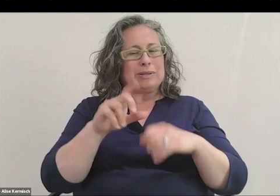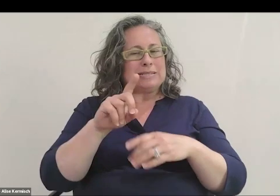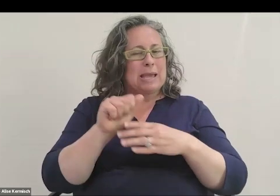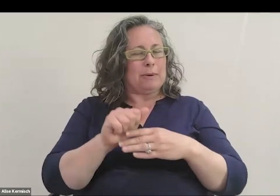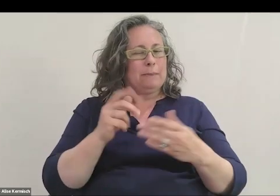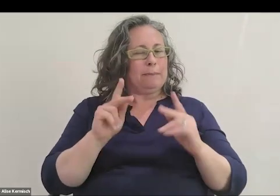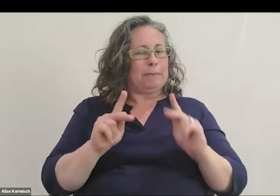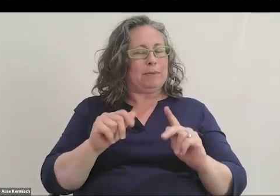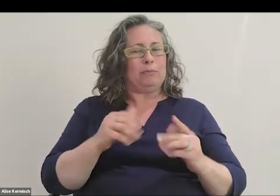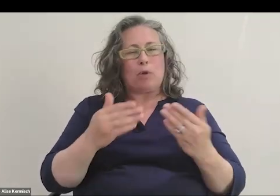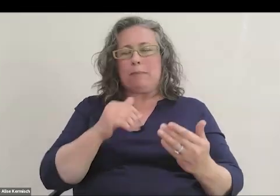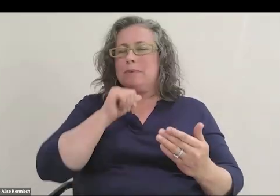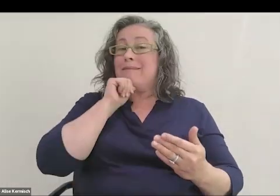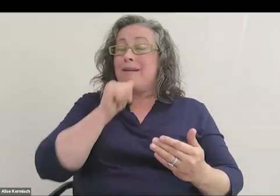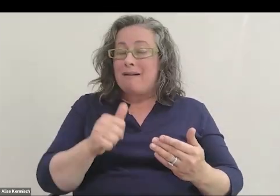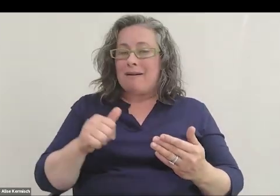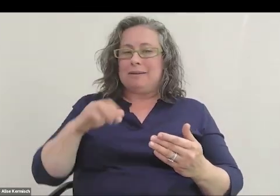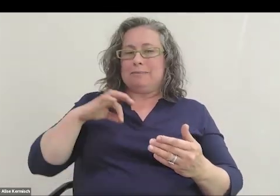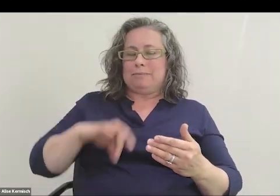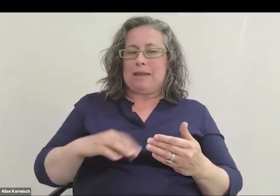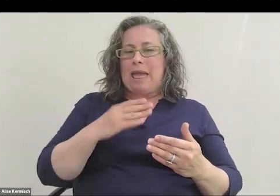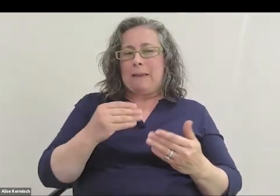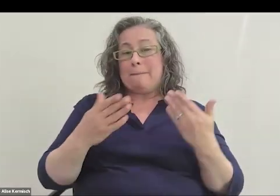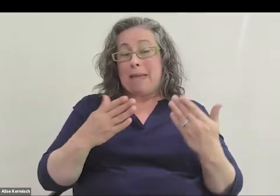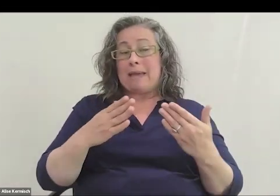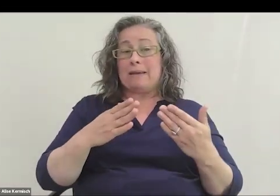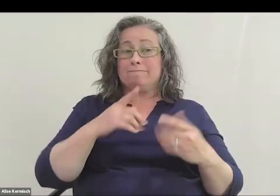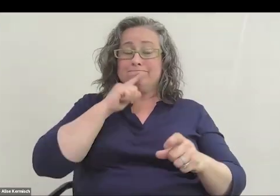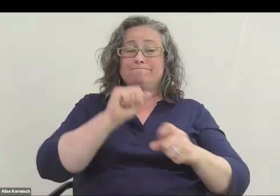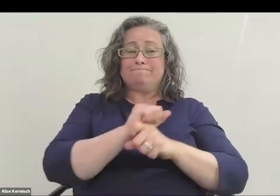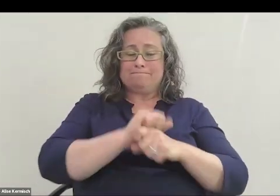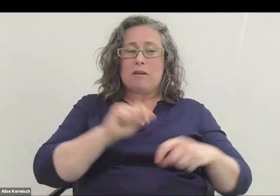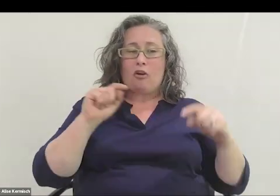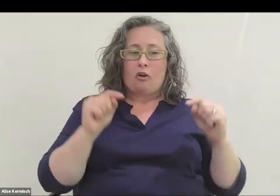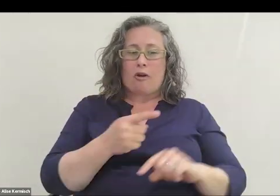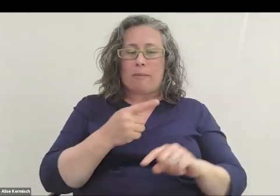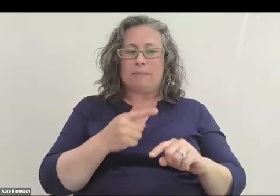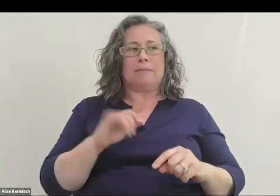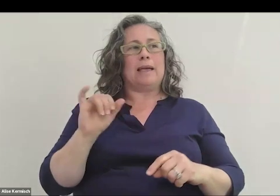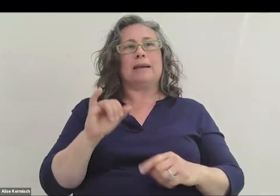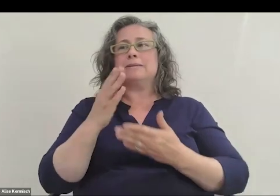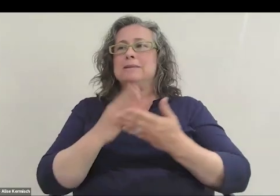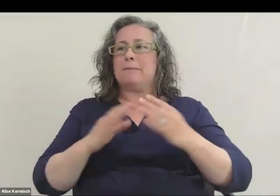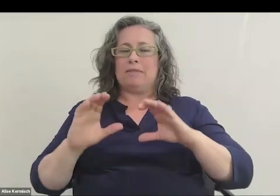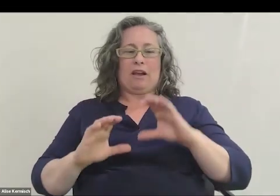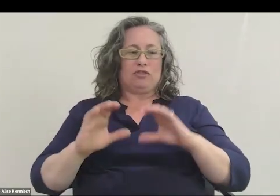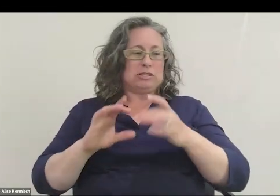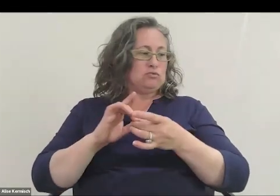probably won't benefit from and will materially be harmed by. I think about some of the conversations that have happened